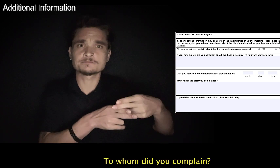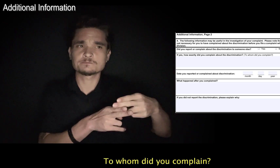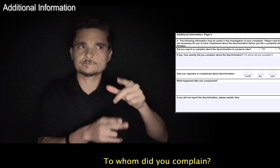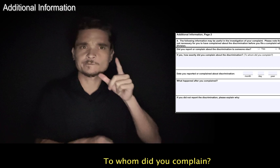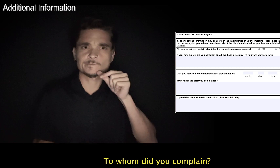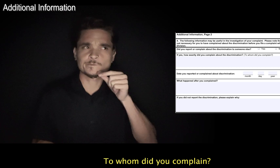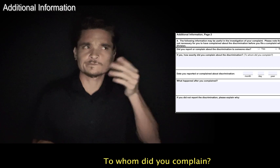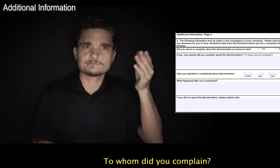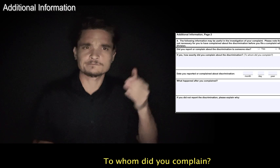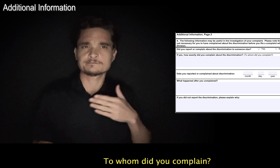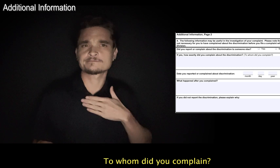To whom did you complain?